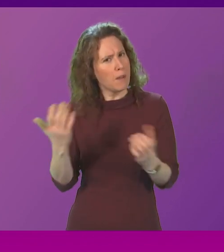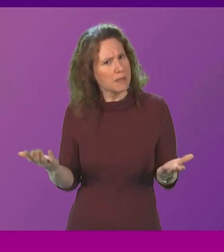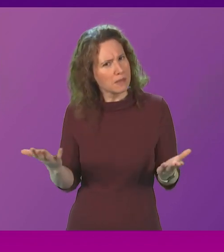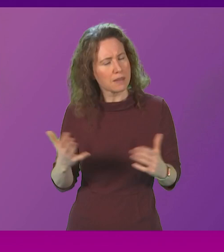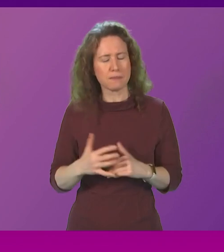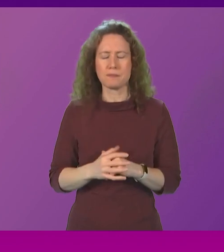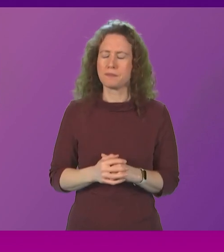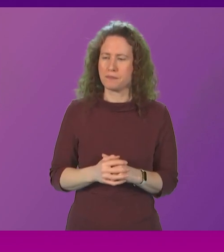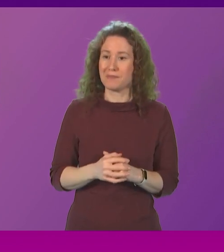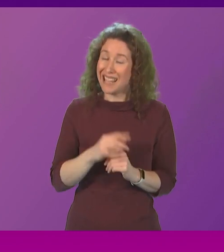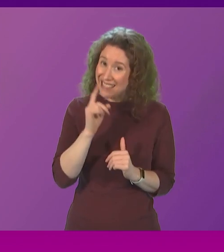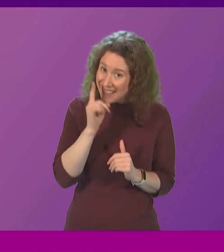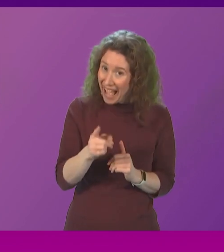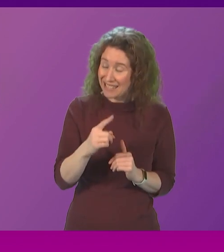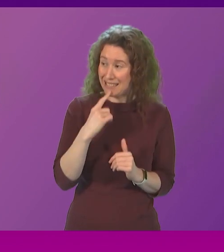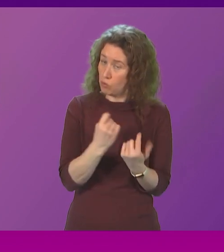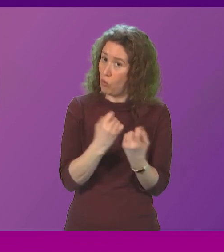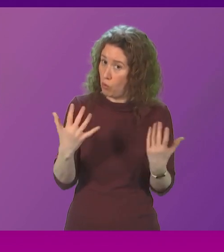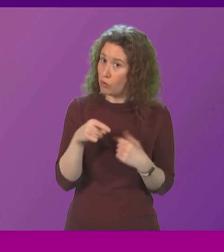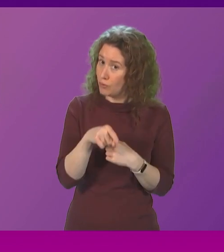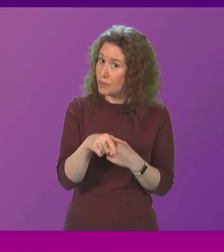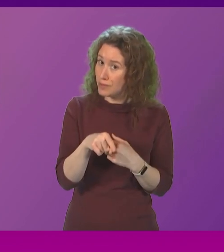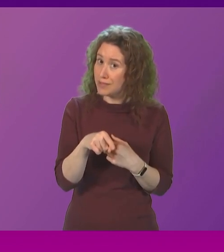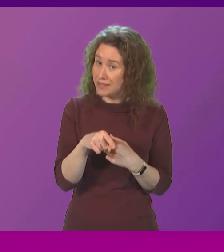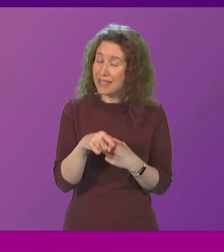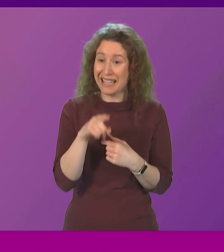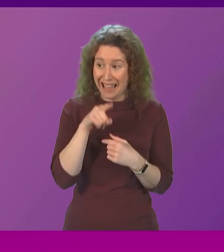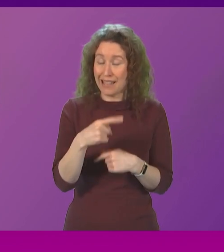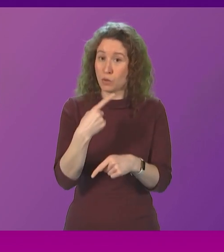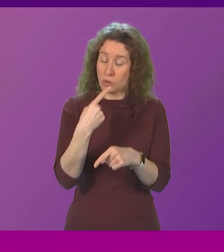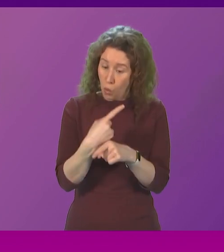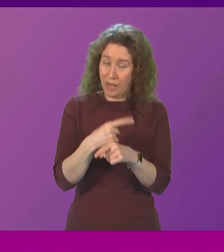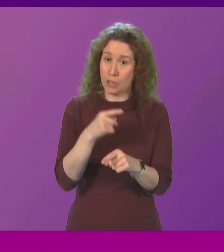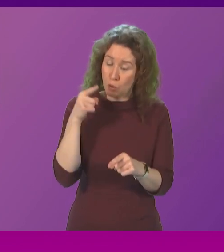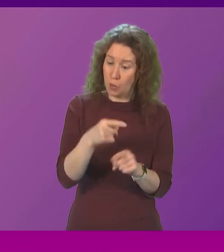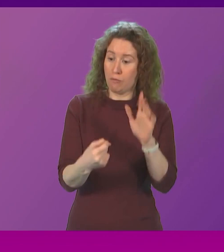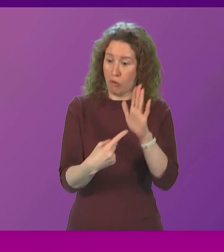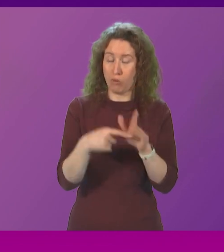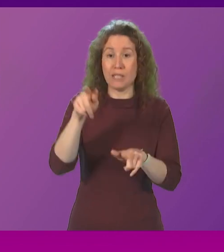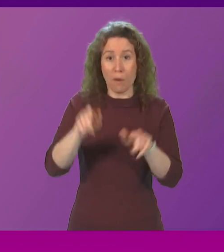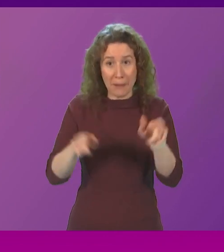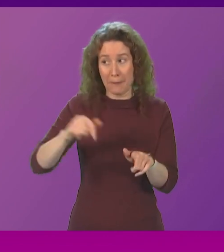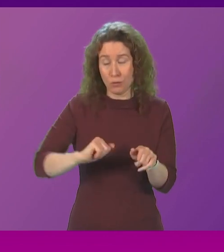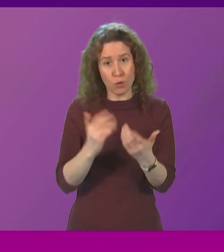That is speaking to the priorities of the Scottish people.